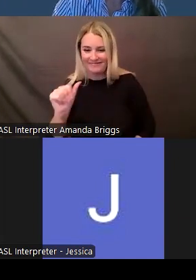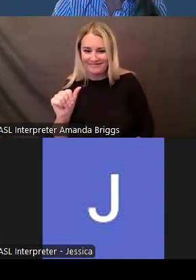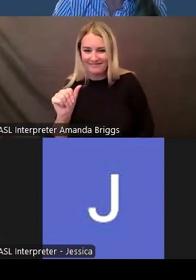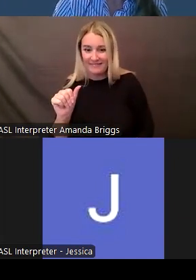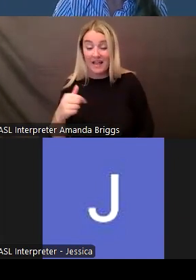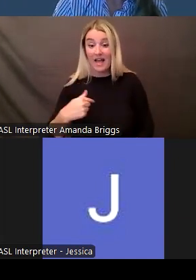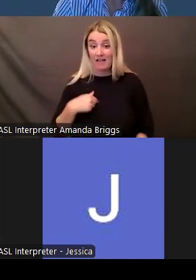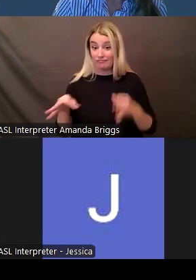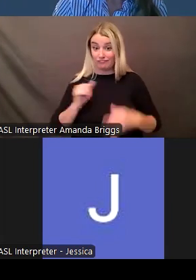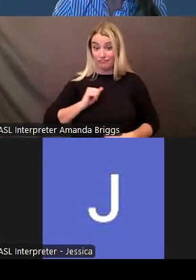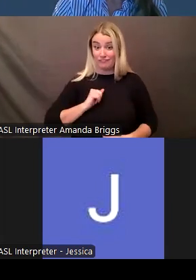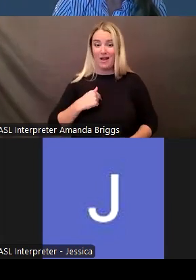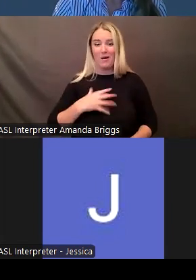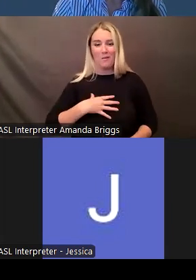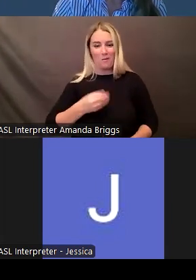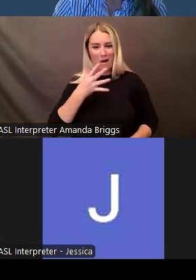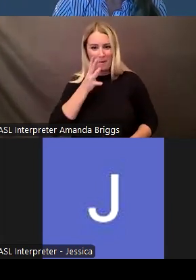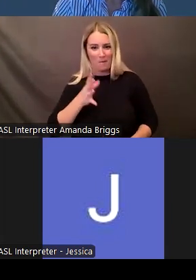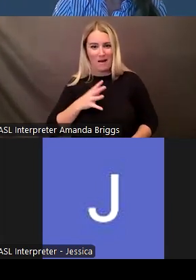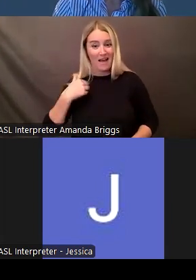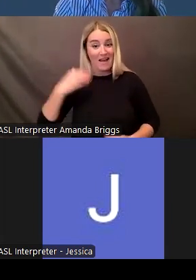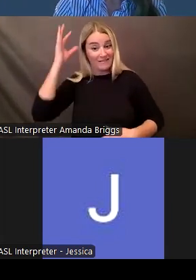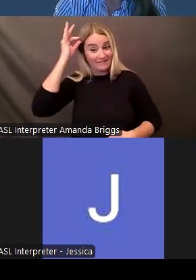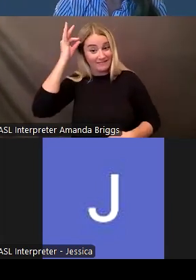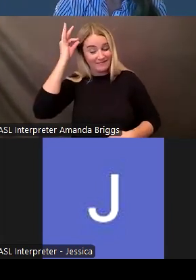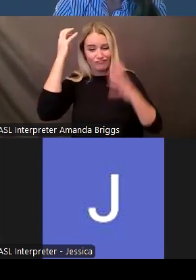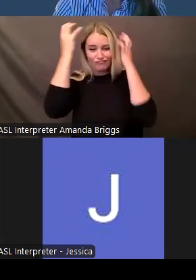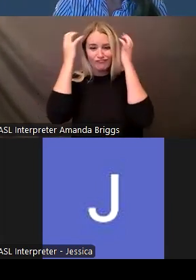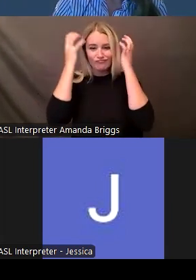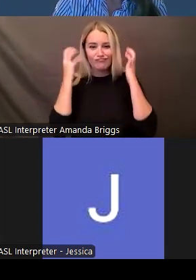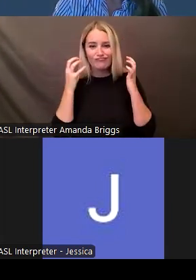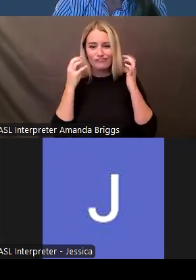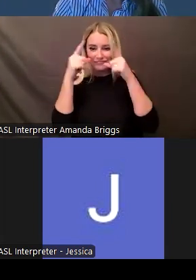For a visual description, I'm a white woman with short, curly hair and glasses,